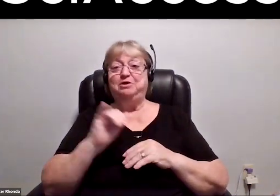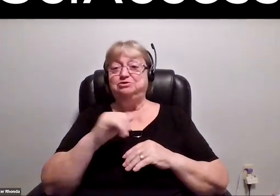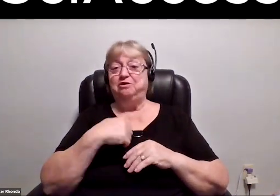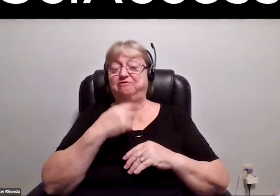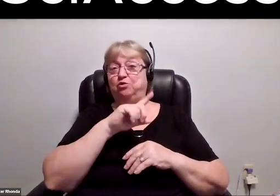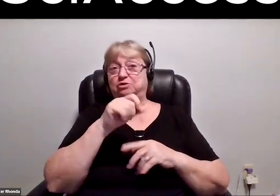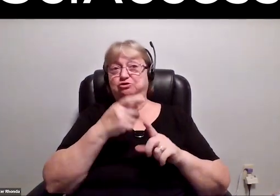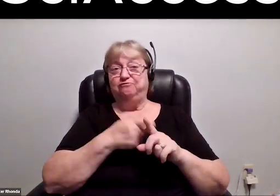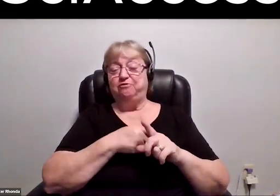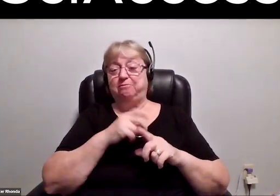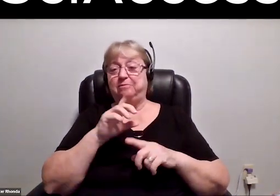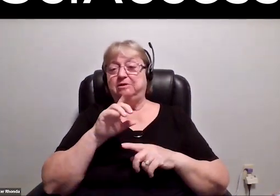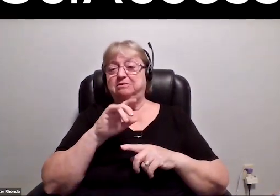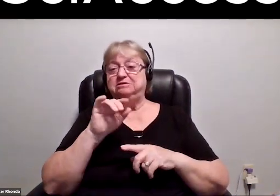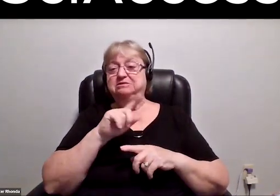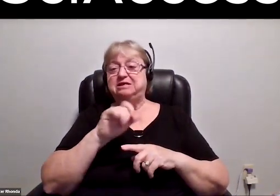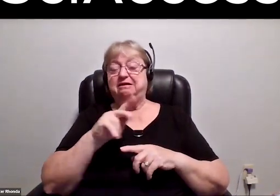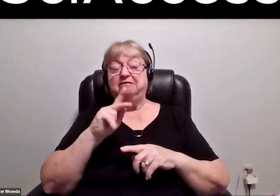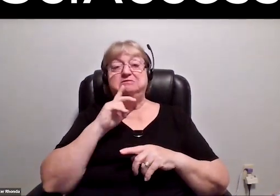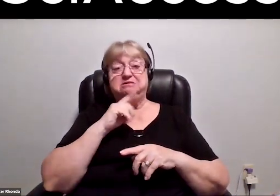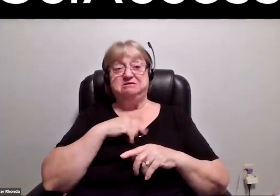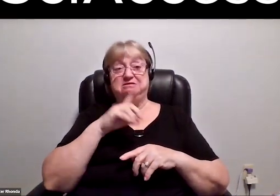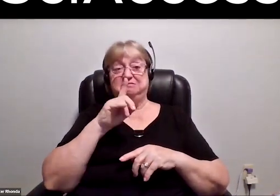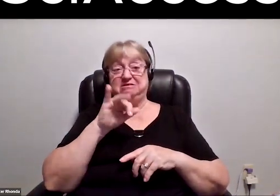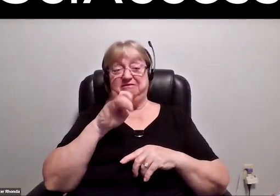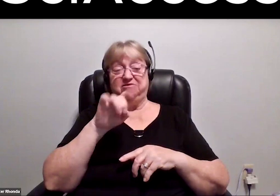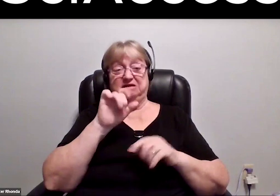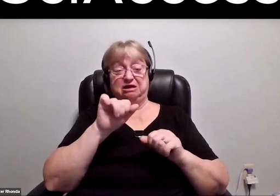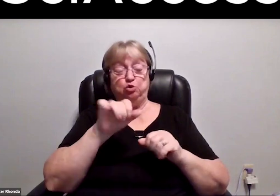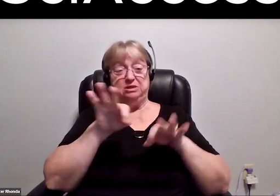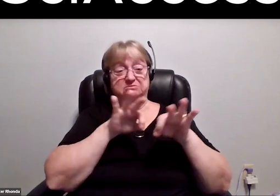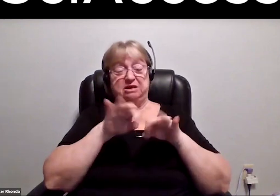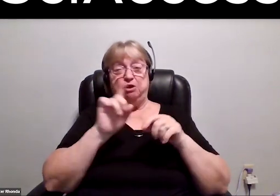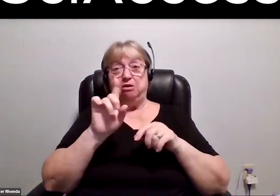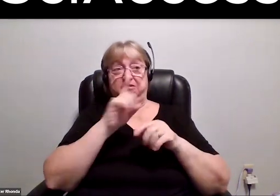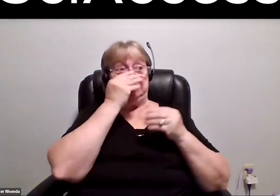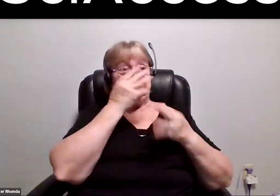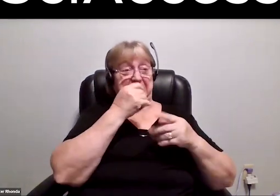from Zach Damon, who says, "David, can you explain where the data goes from each project?